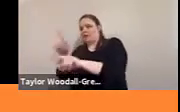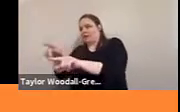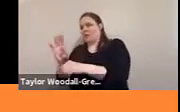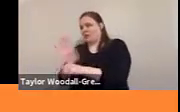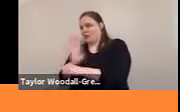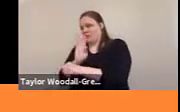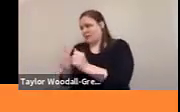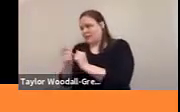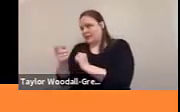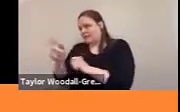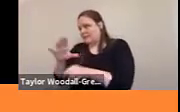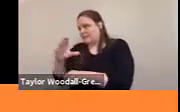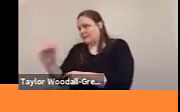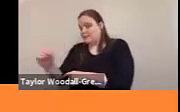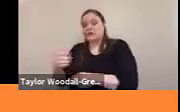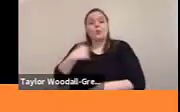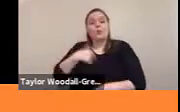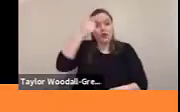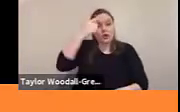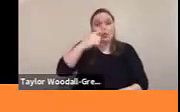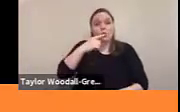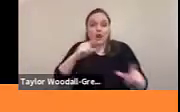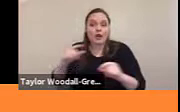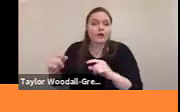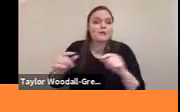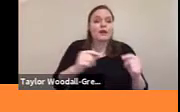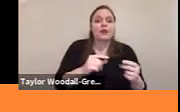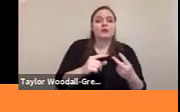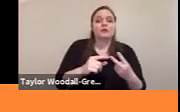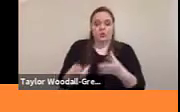on Facebook or Google can help or hurt a business.